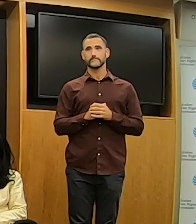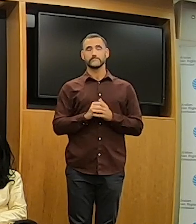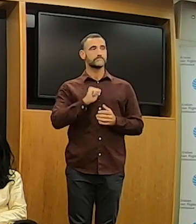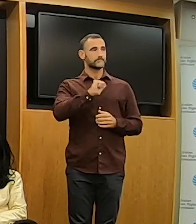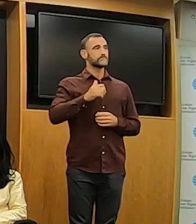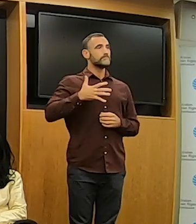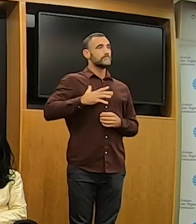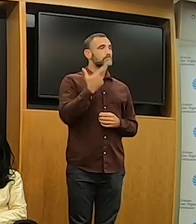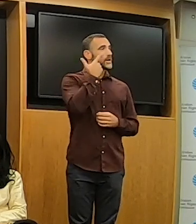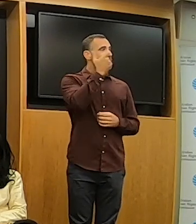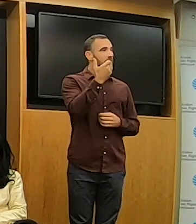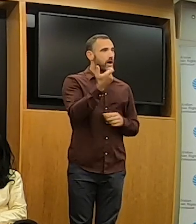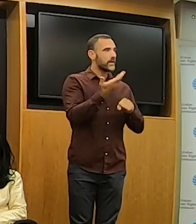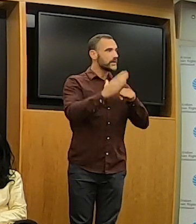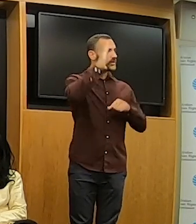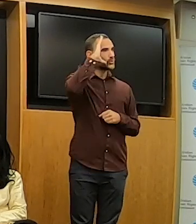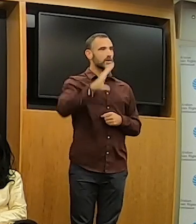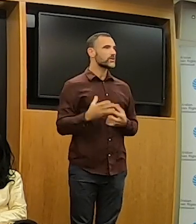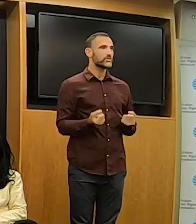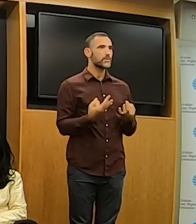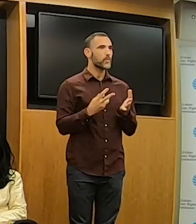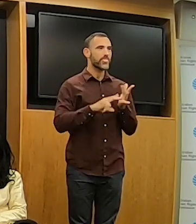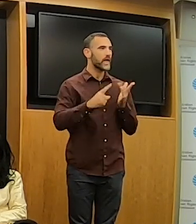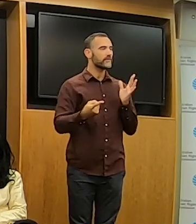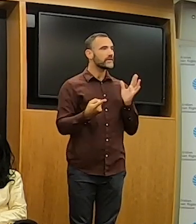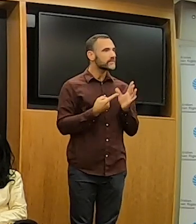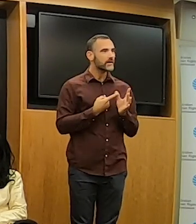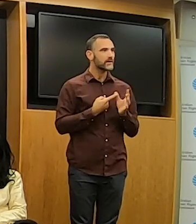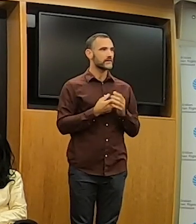without a visa or for some other reason they don't happen to have a visa.